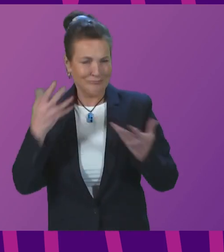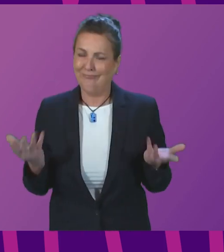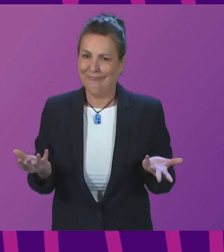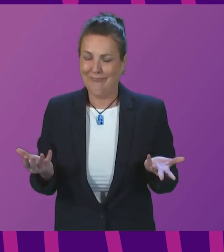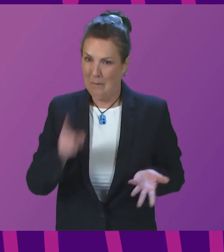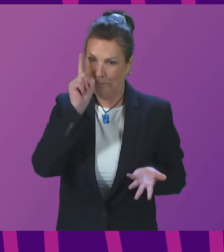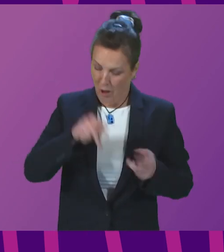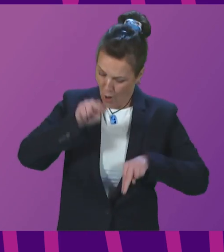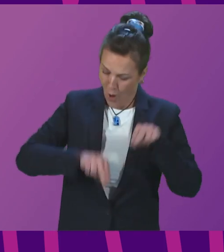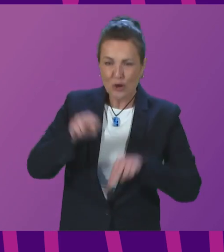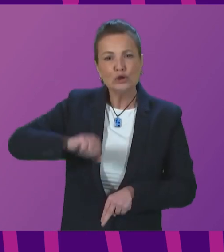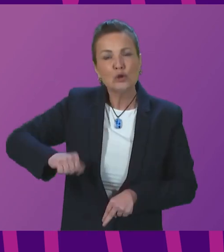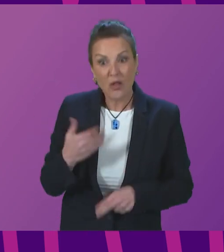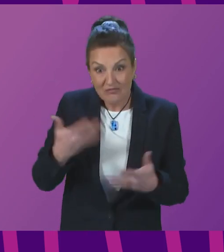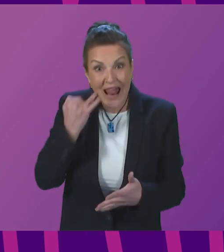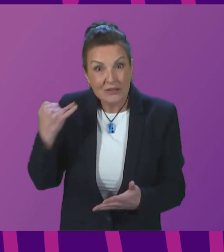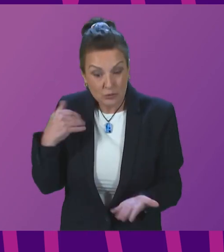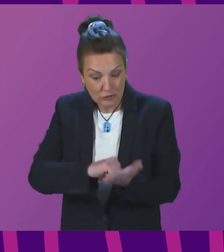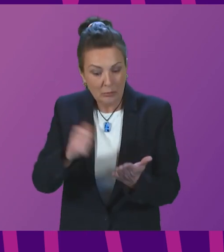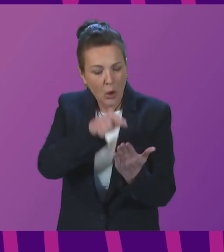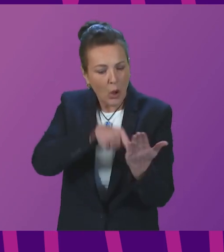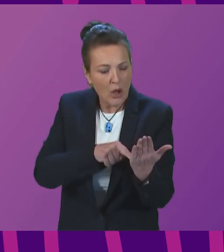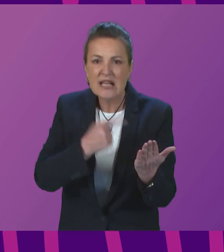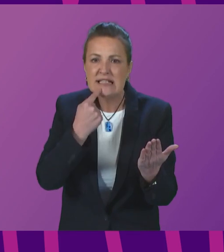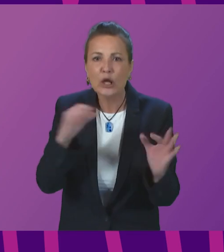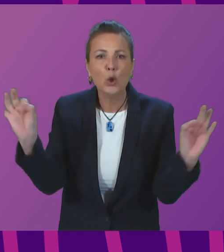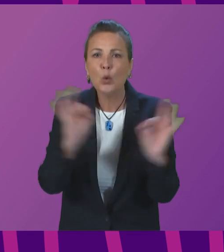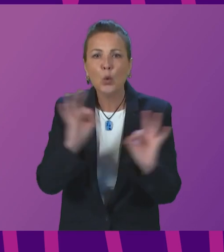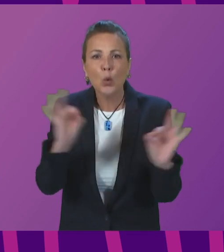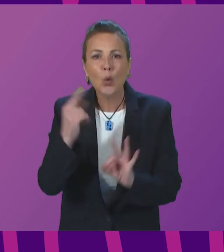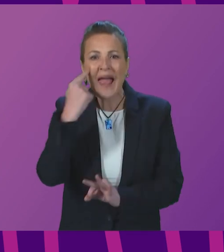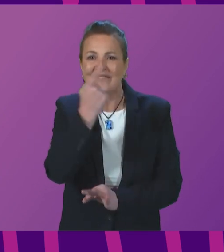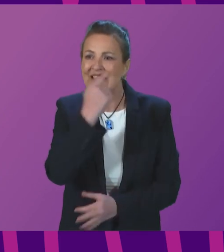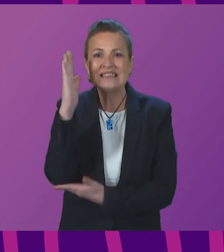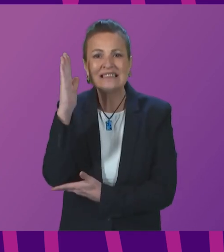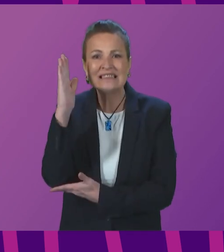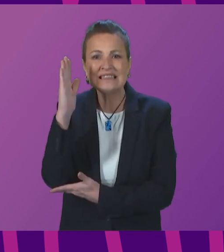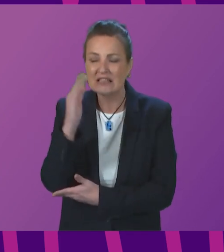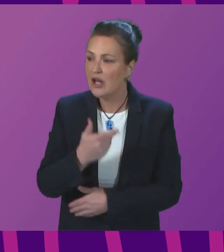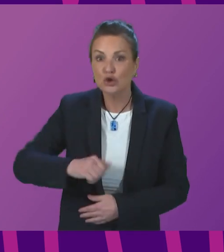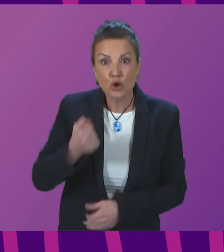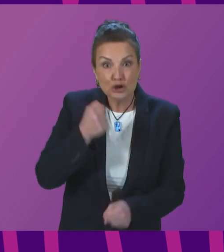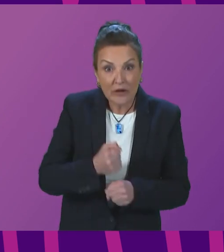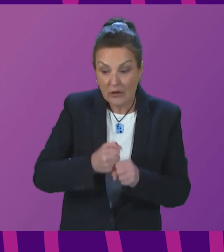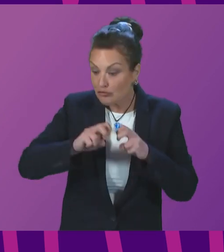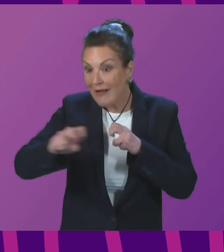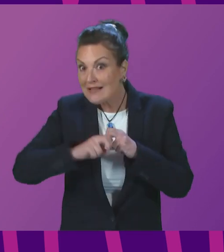Audit Scotland report said: “There is no evidence that the Scottish Government, Transport Scotland or CMAL conducted